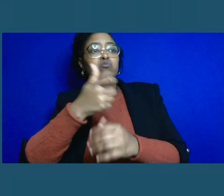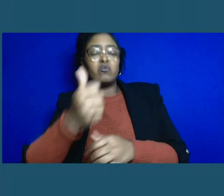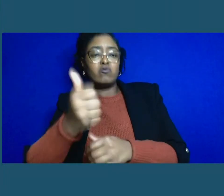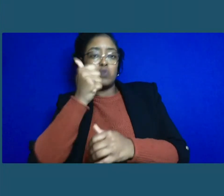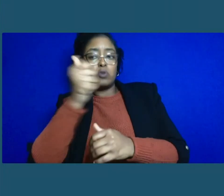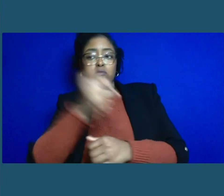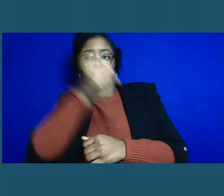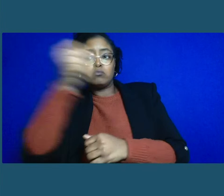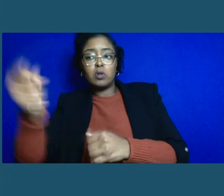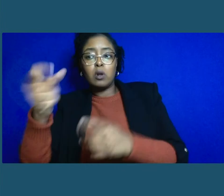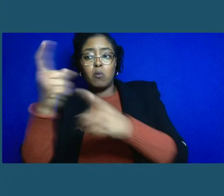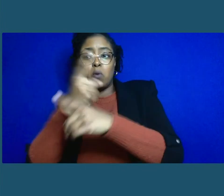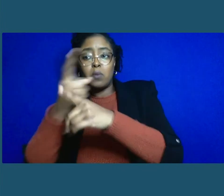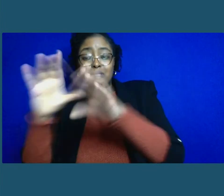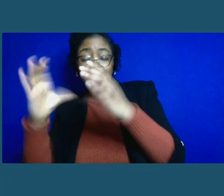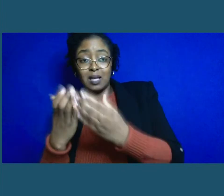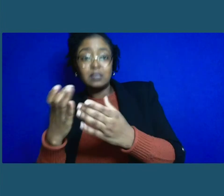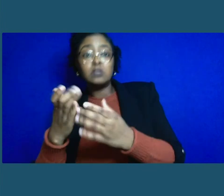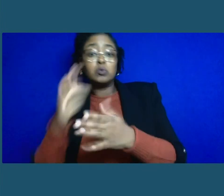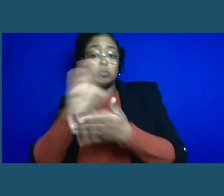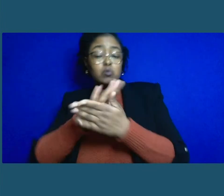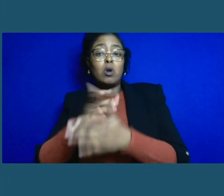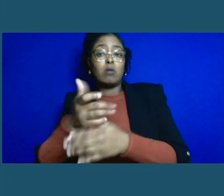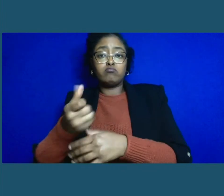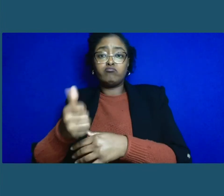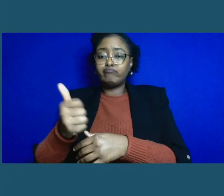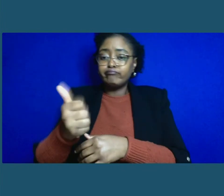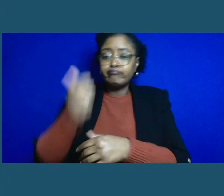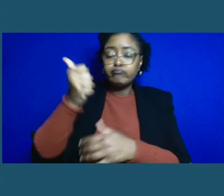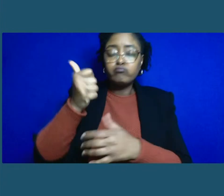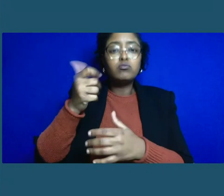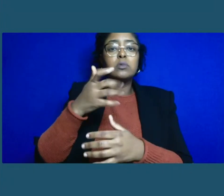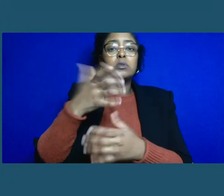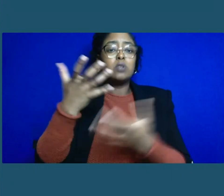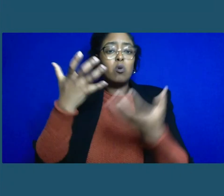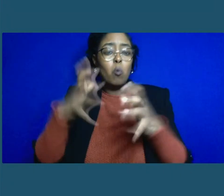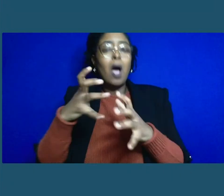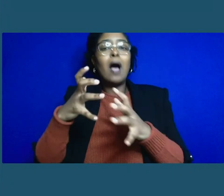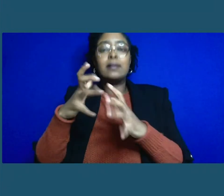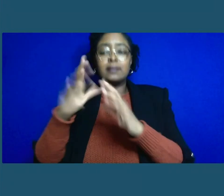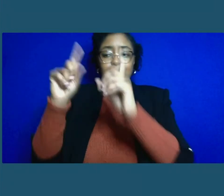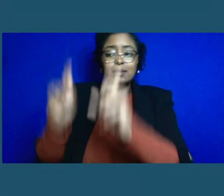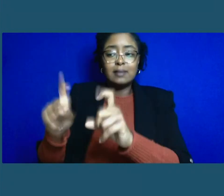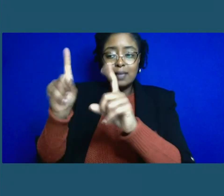Not only did the school refused to place him in an appropriate class, they also refused to test